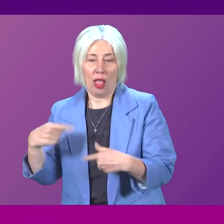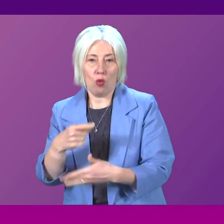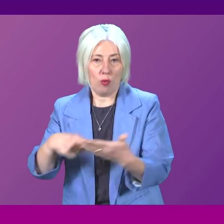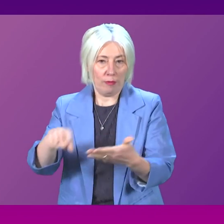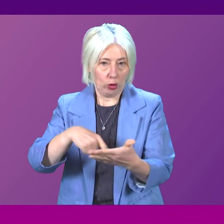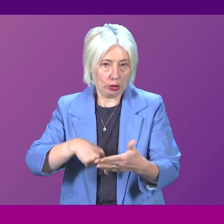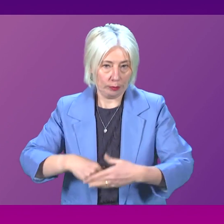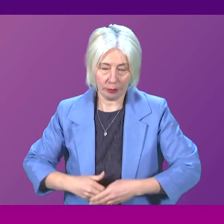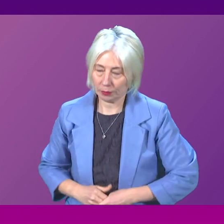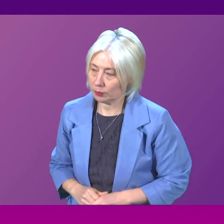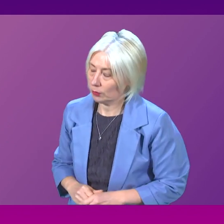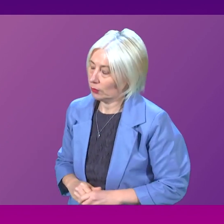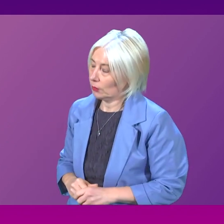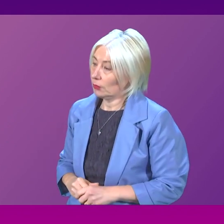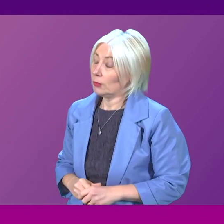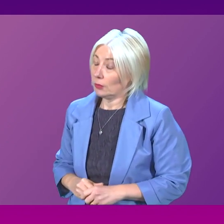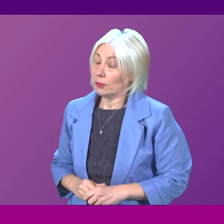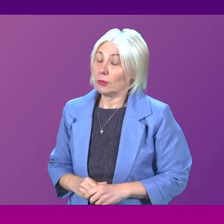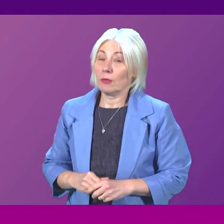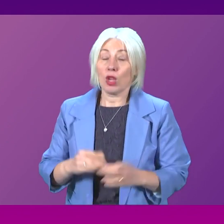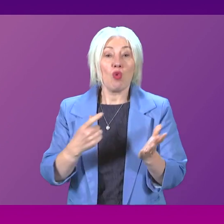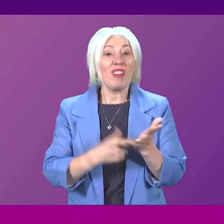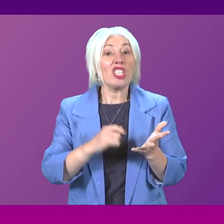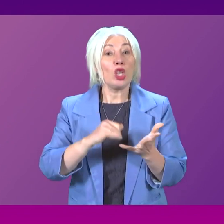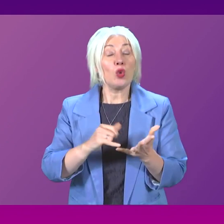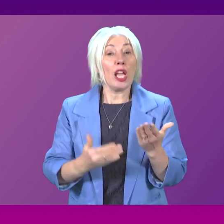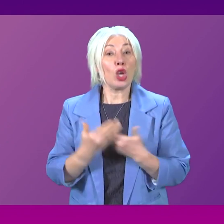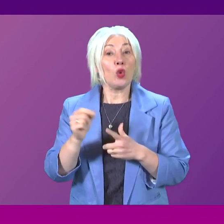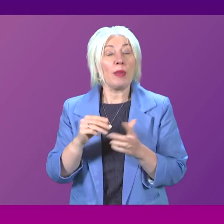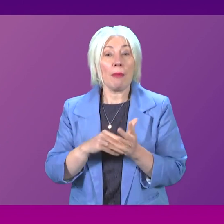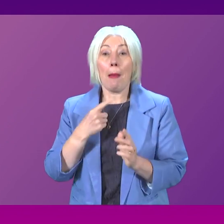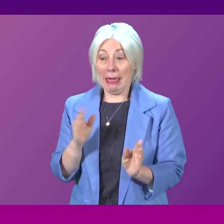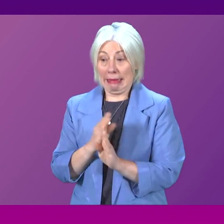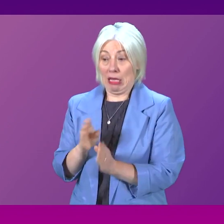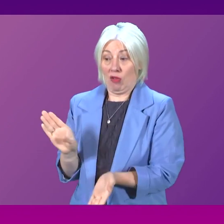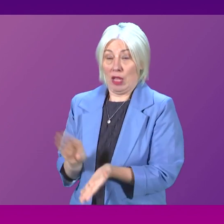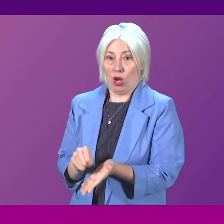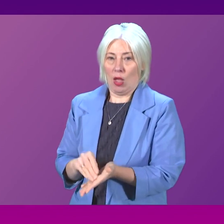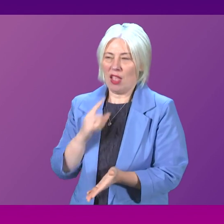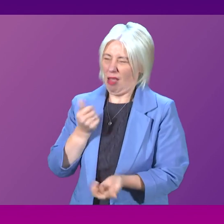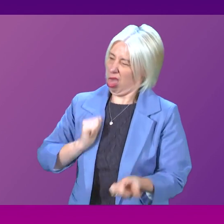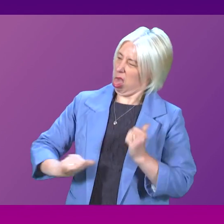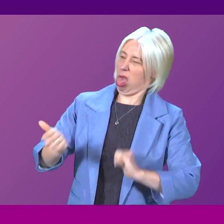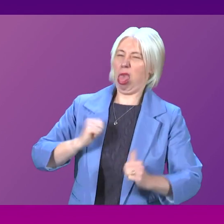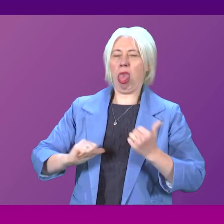Rishi Sunak was secretly recorded boasting how proud he was to have diverted the last